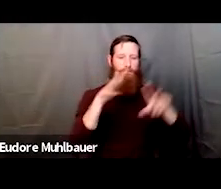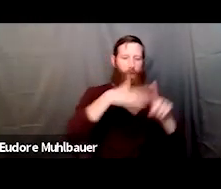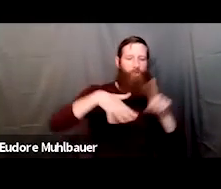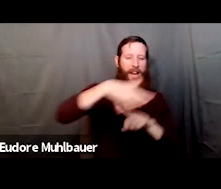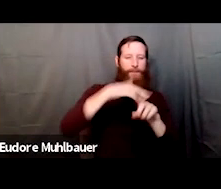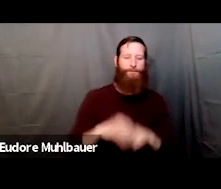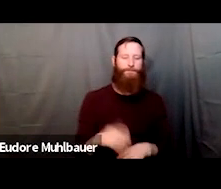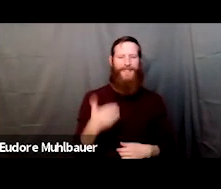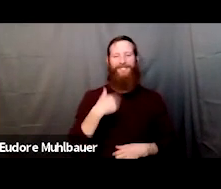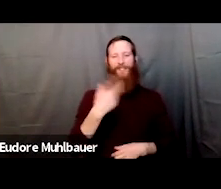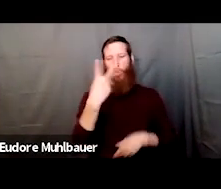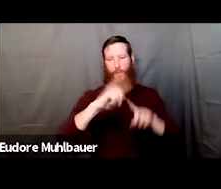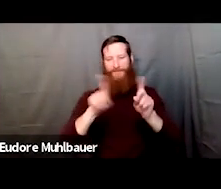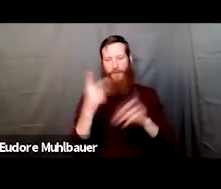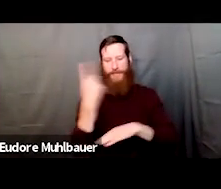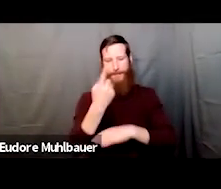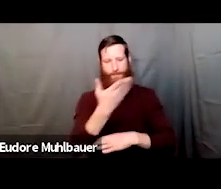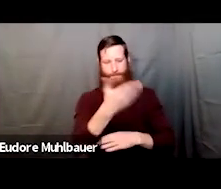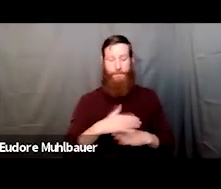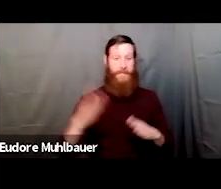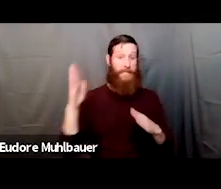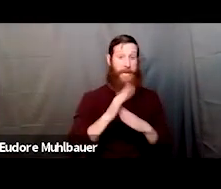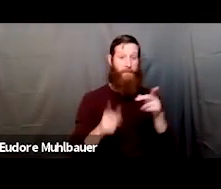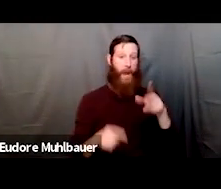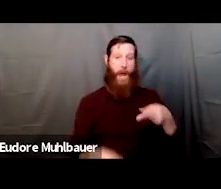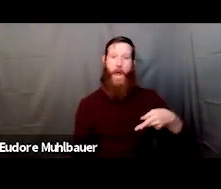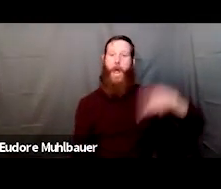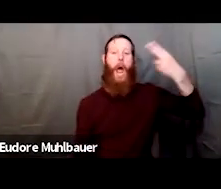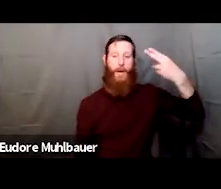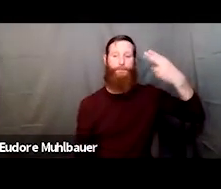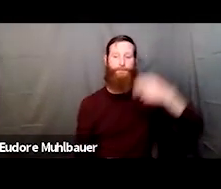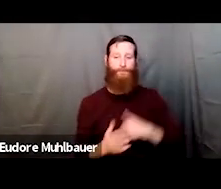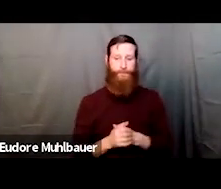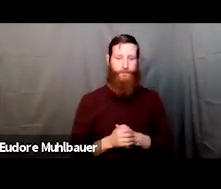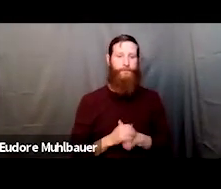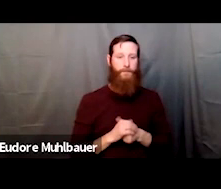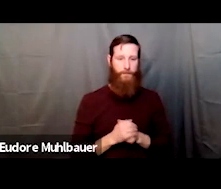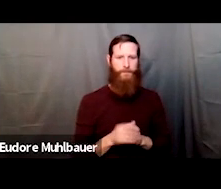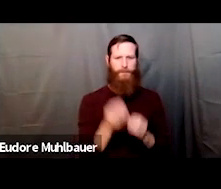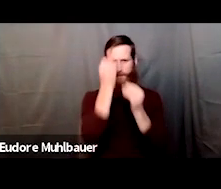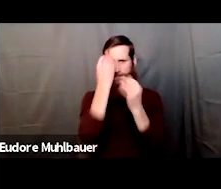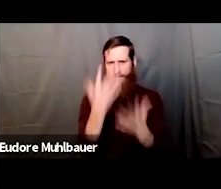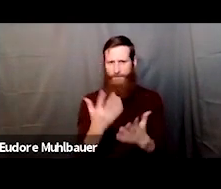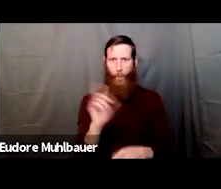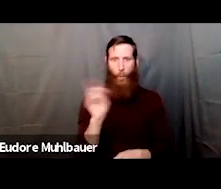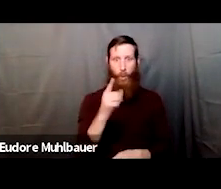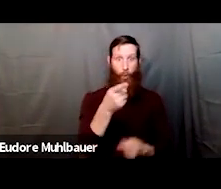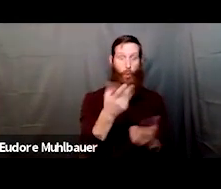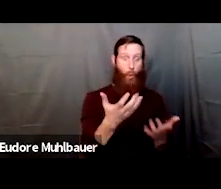The top one, a high danger rating gives us information on where we may or may not want to travel.